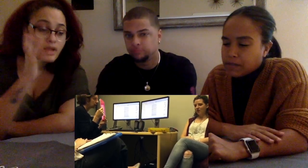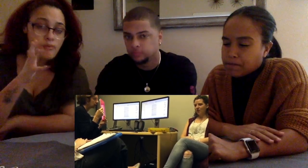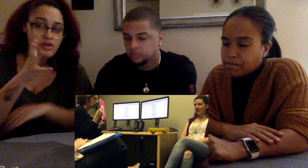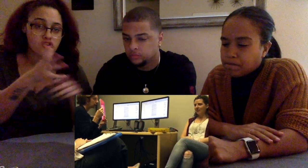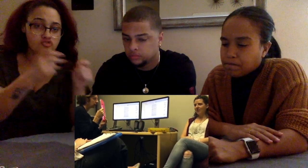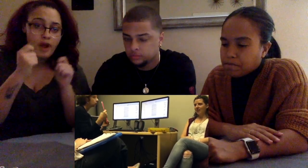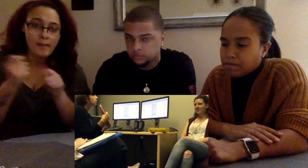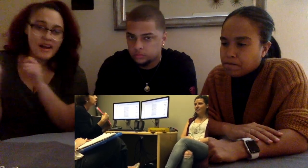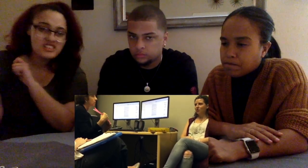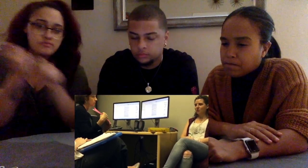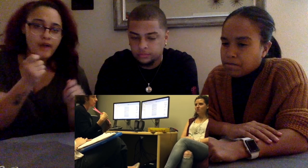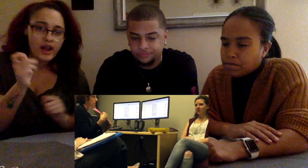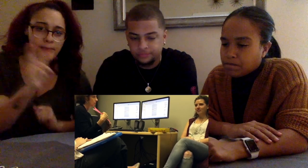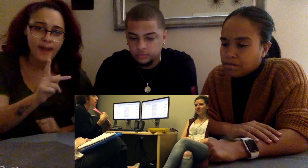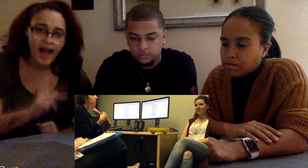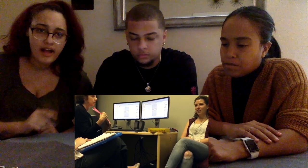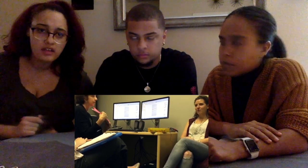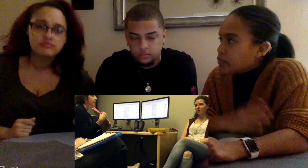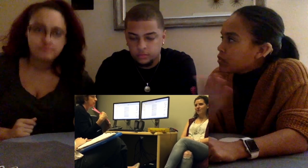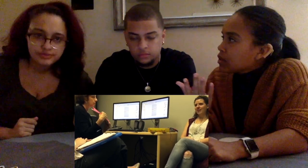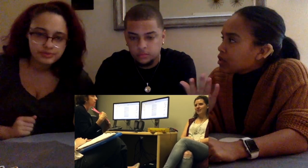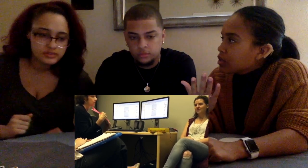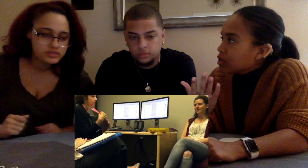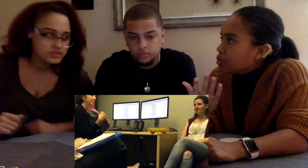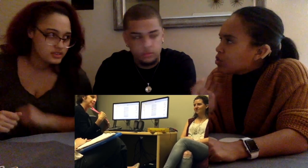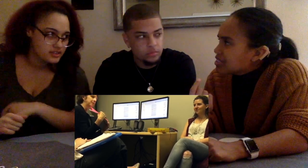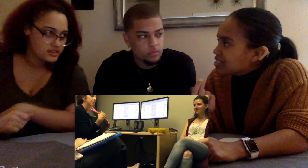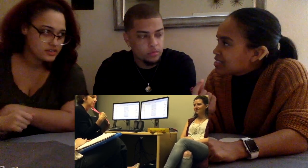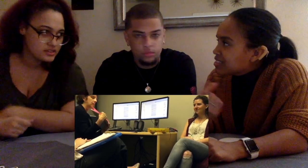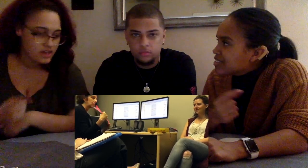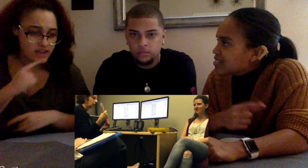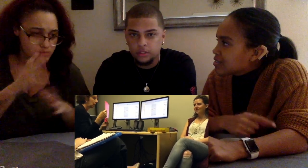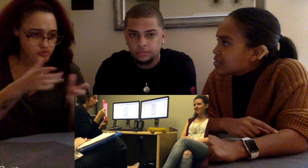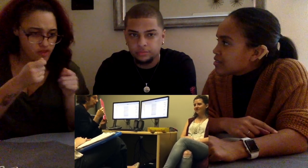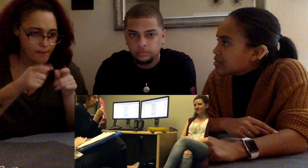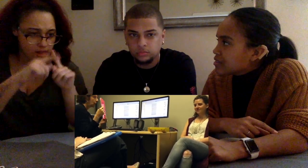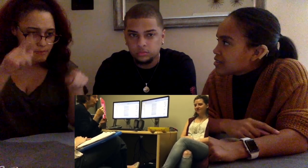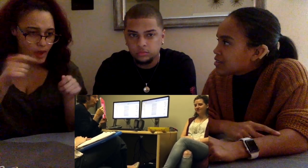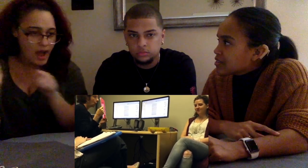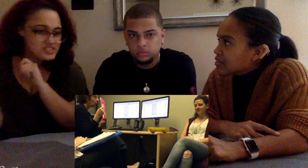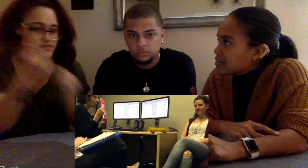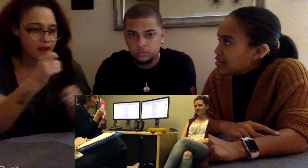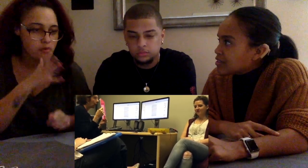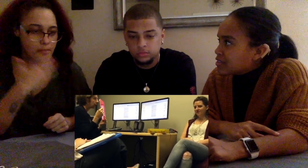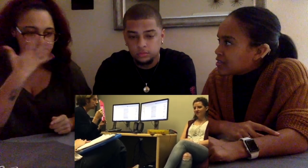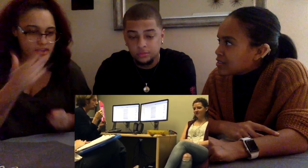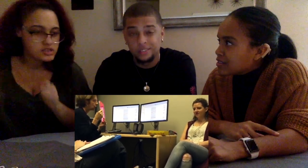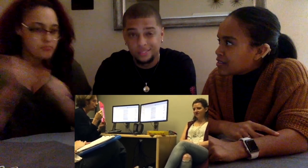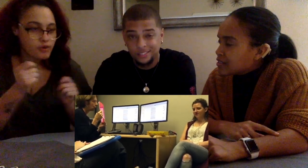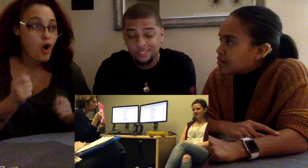Daisy: I'm gonna grab that and smash it. V: What? D: *repeats* and smash it on that woman's face.